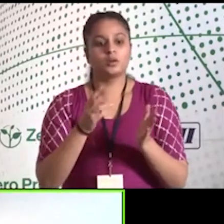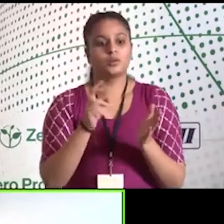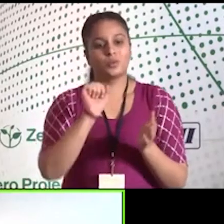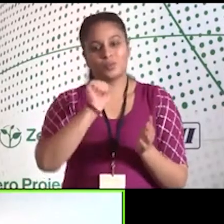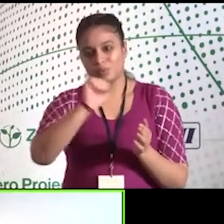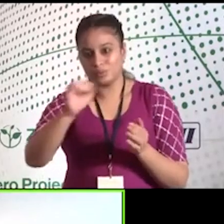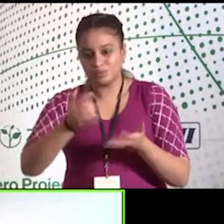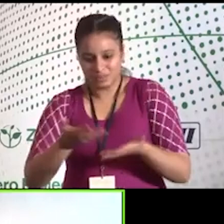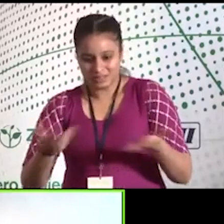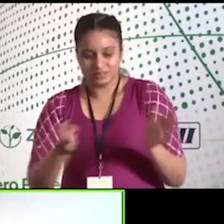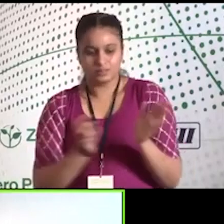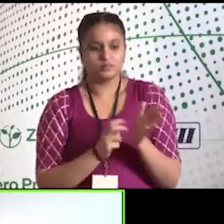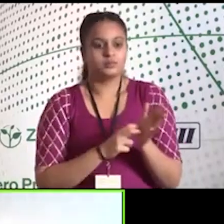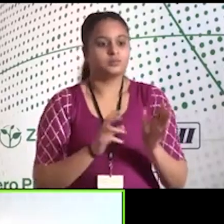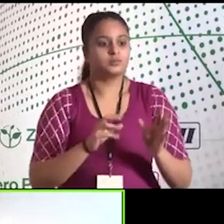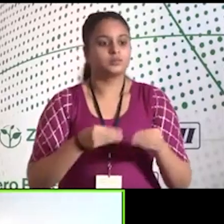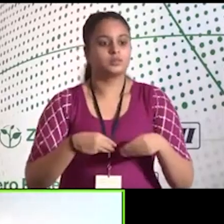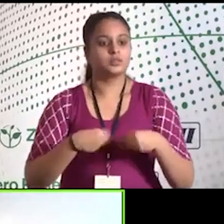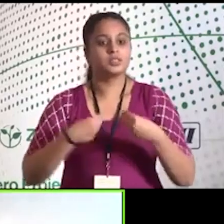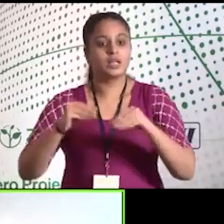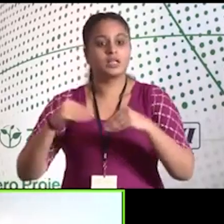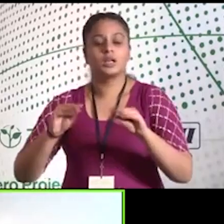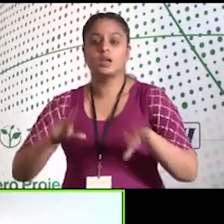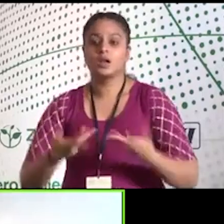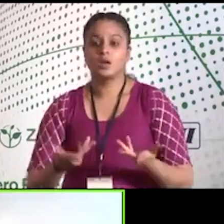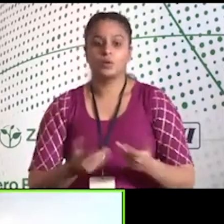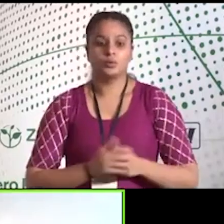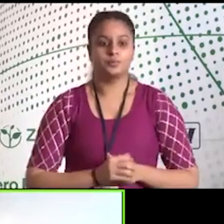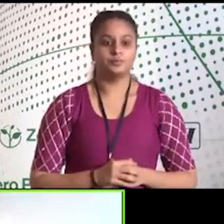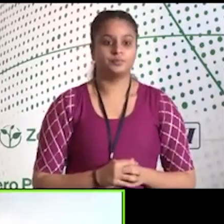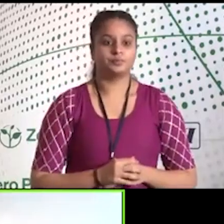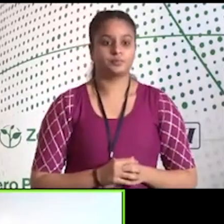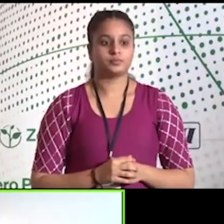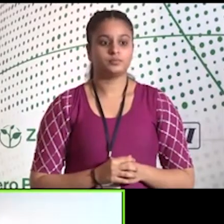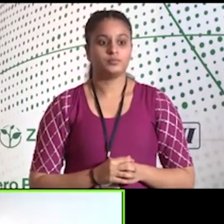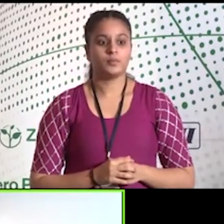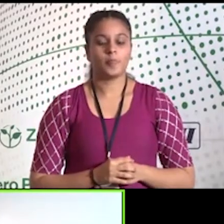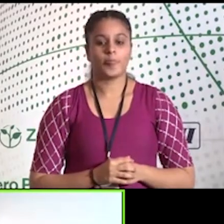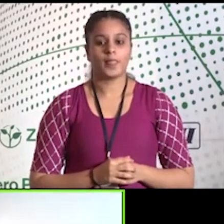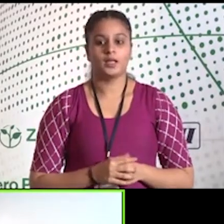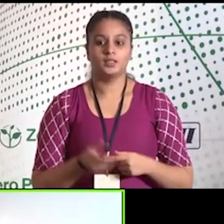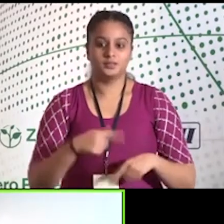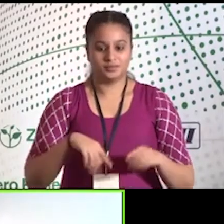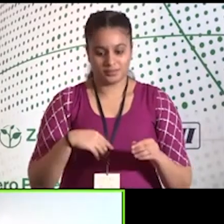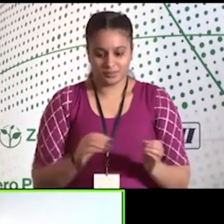not in India site, but also to the global worldwide site. So that's where we started the category initiative.